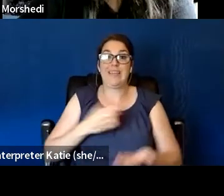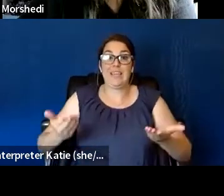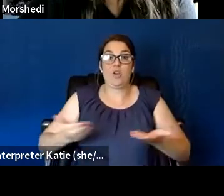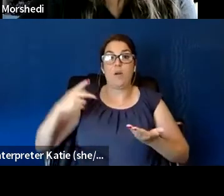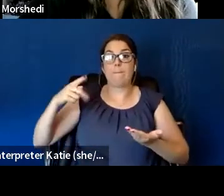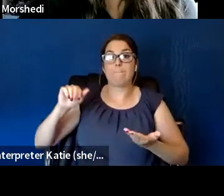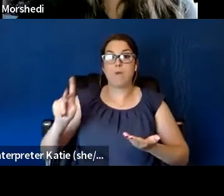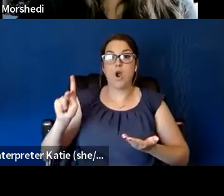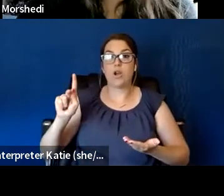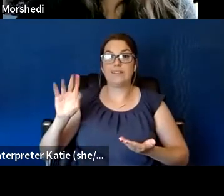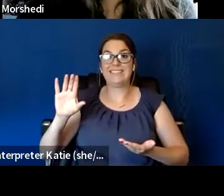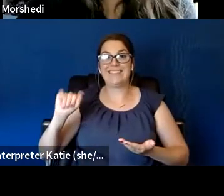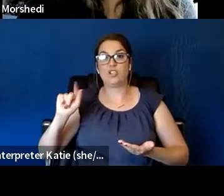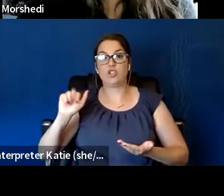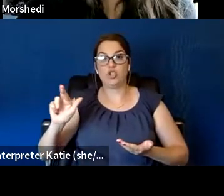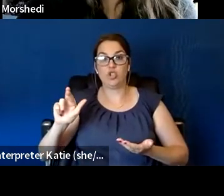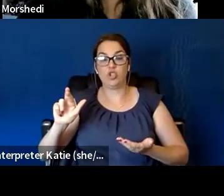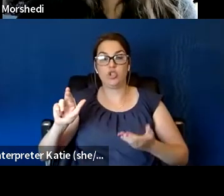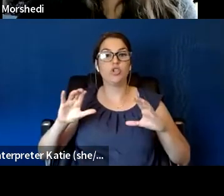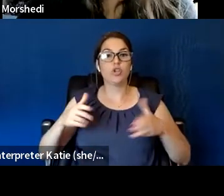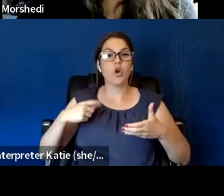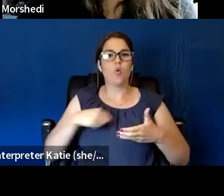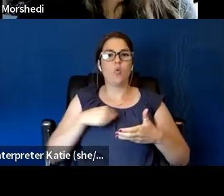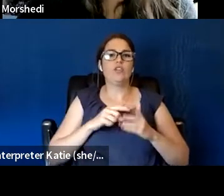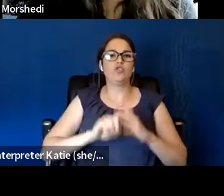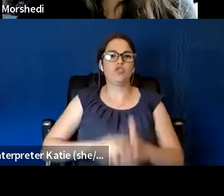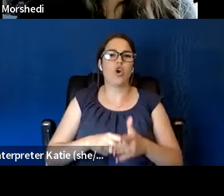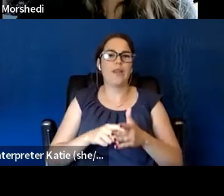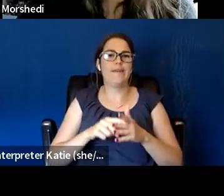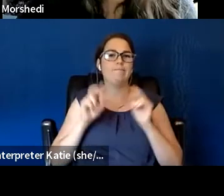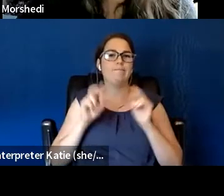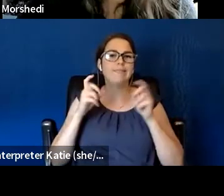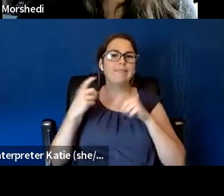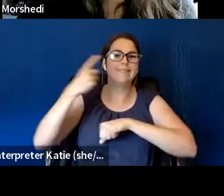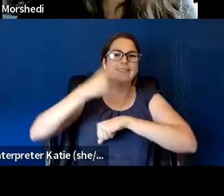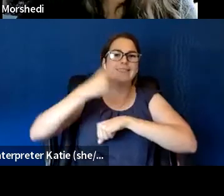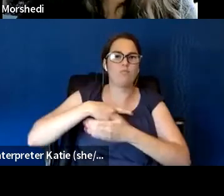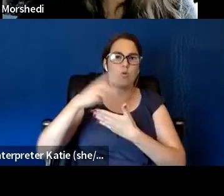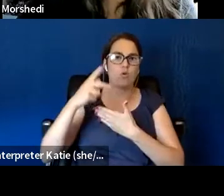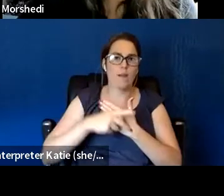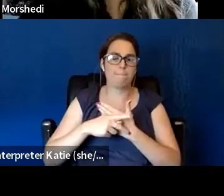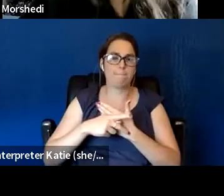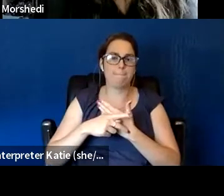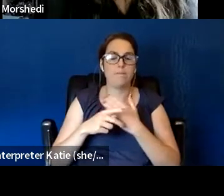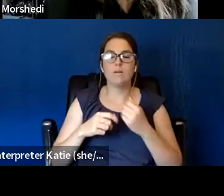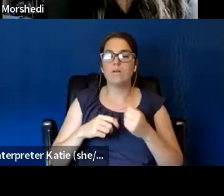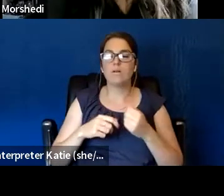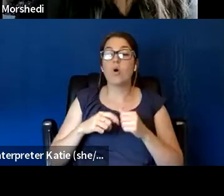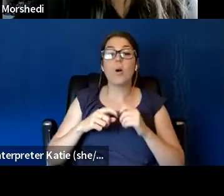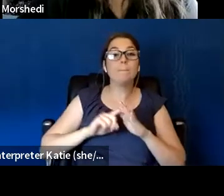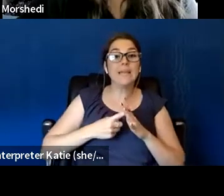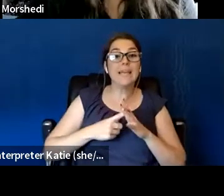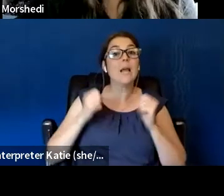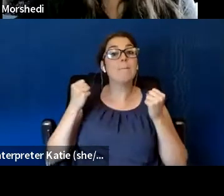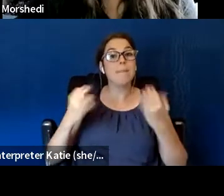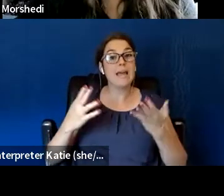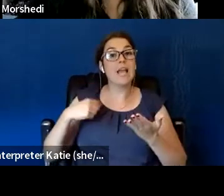we started as a day program at Park Center, so all the people that we serve are members of our program. So when I say member,